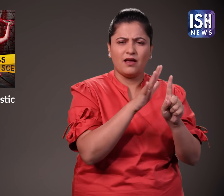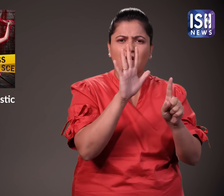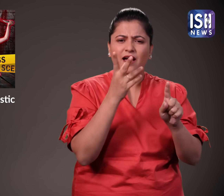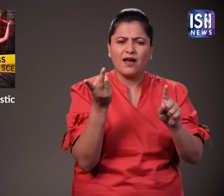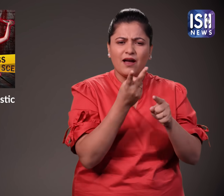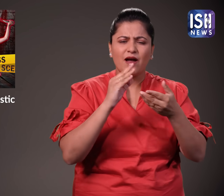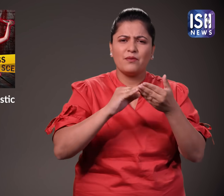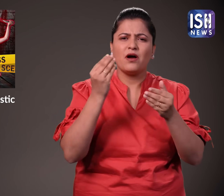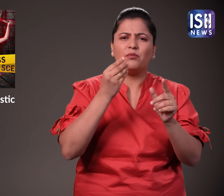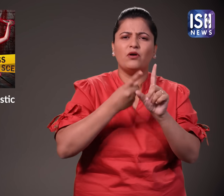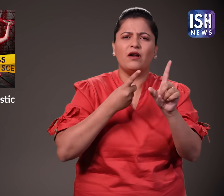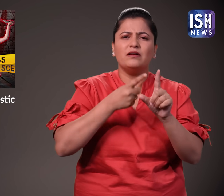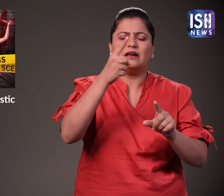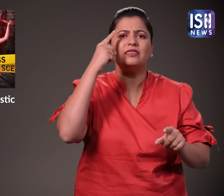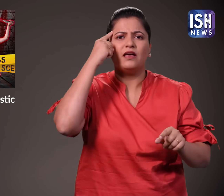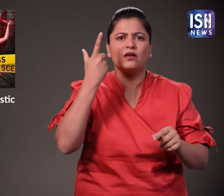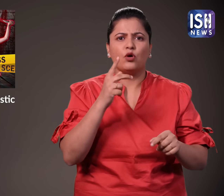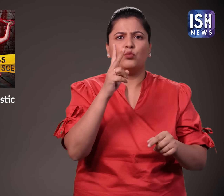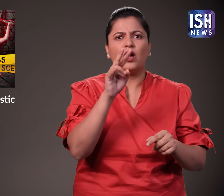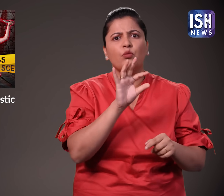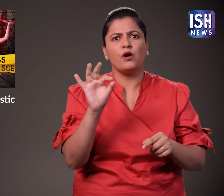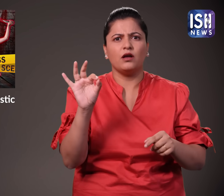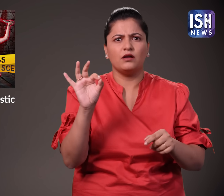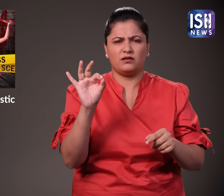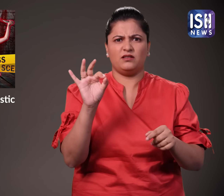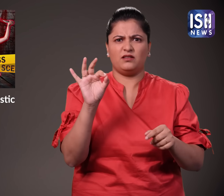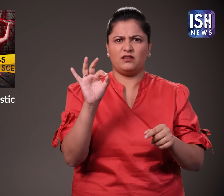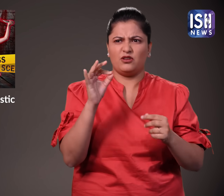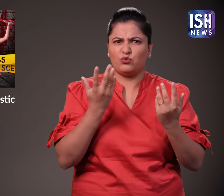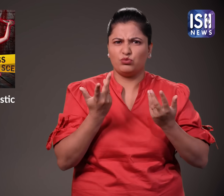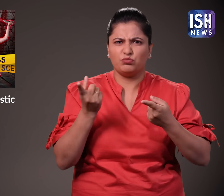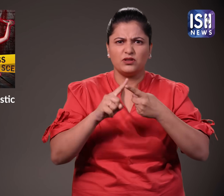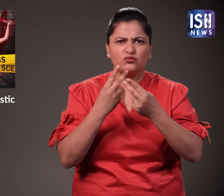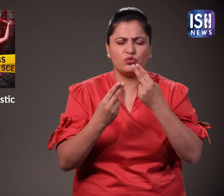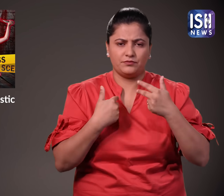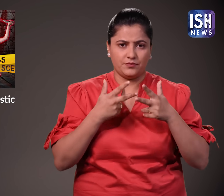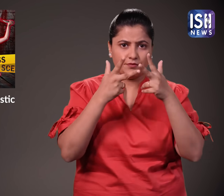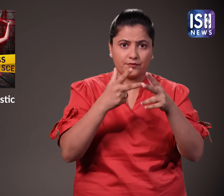Shockingly, the couple had been married just for 2 weeks. Let me tell you about this.